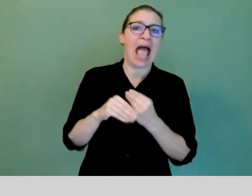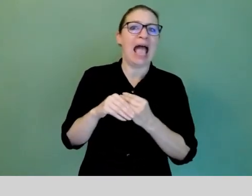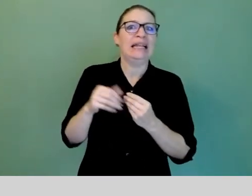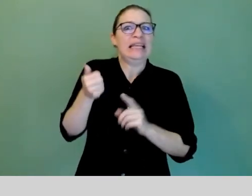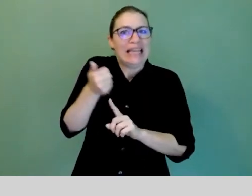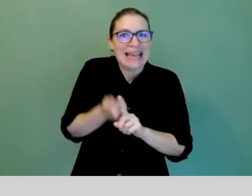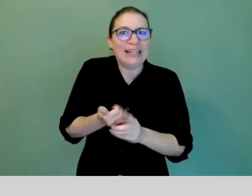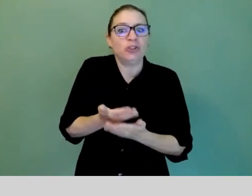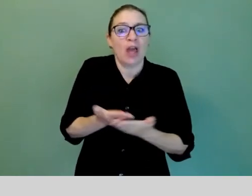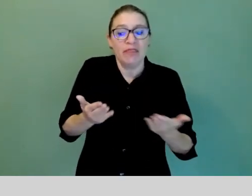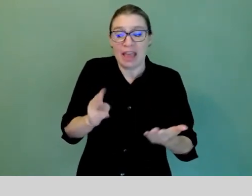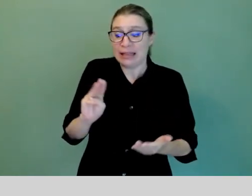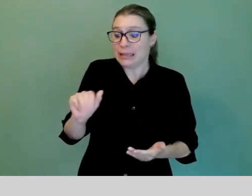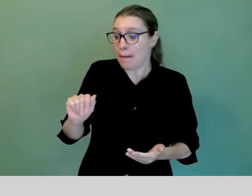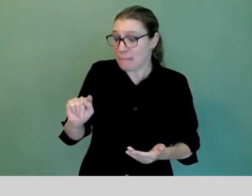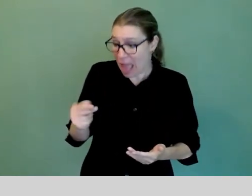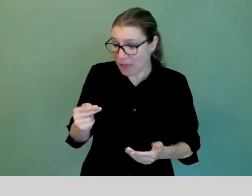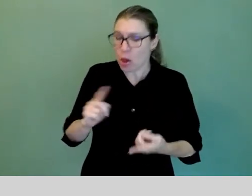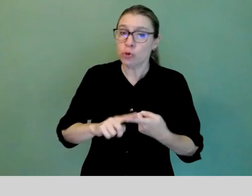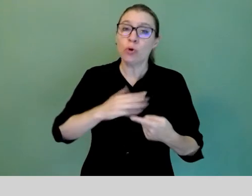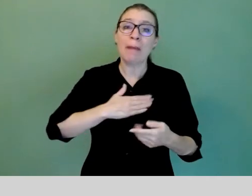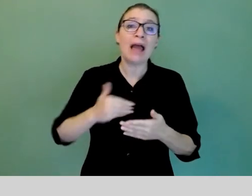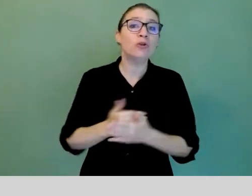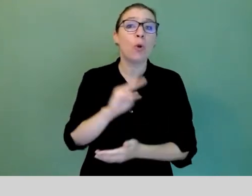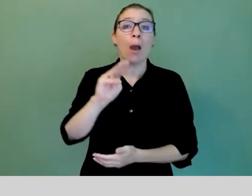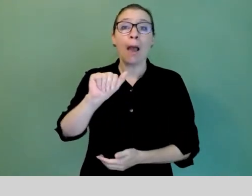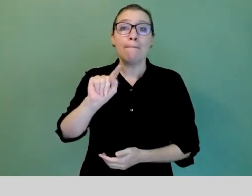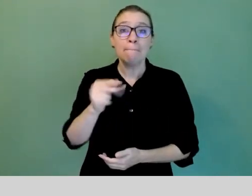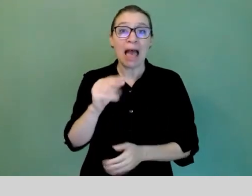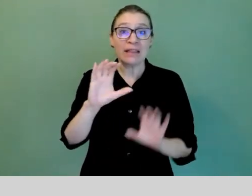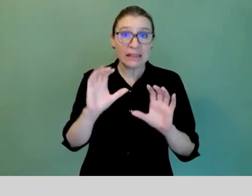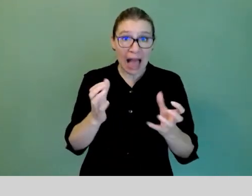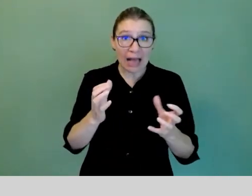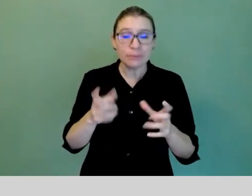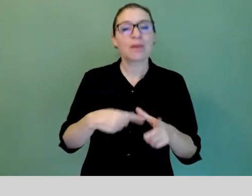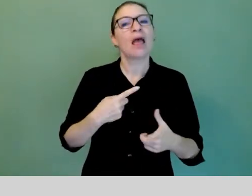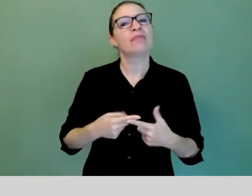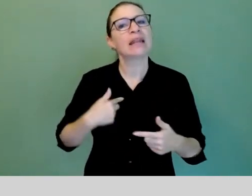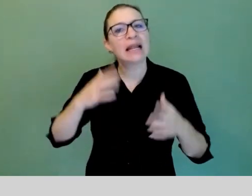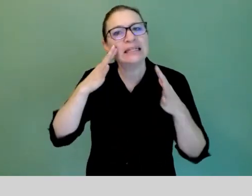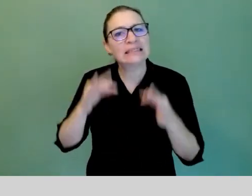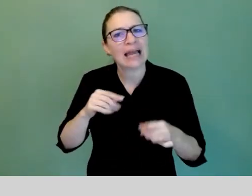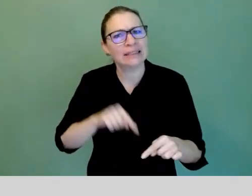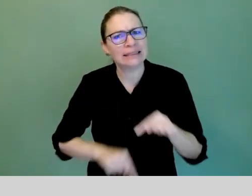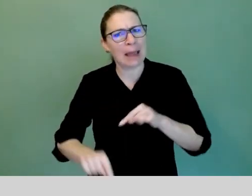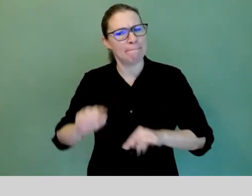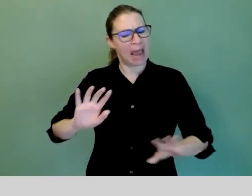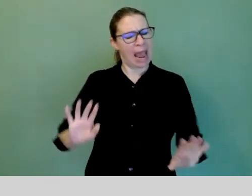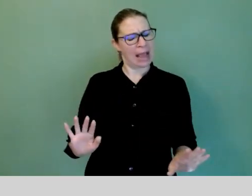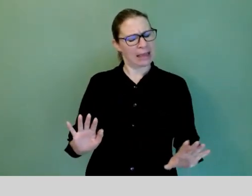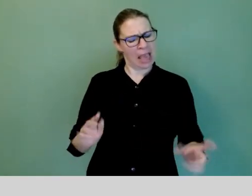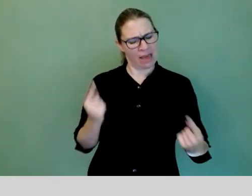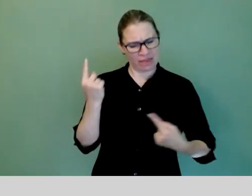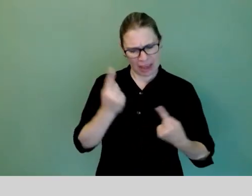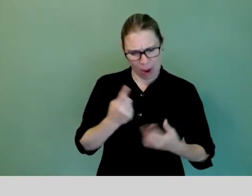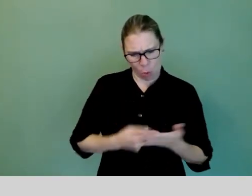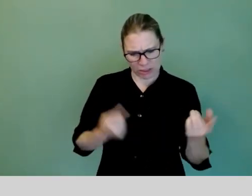in math to my NewMath class, and then I decided to take a step back and think about what's going on here.